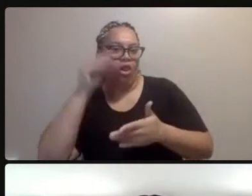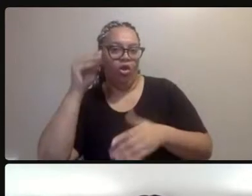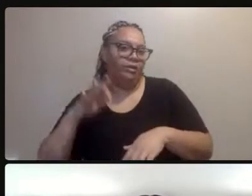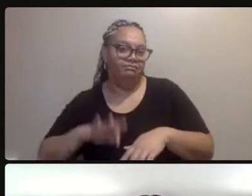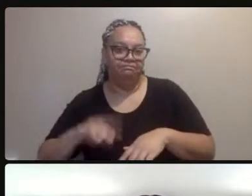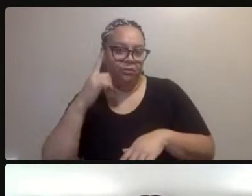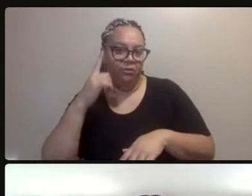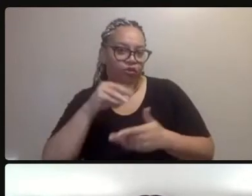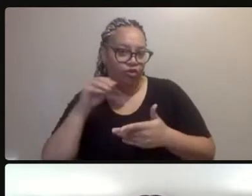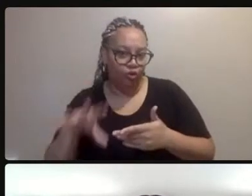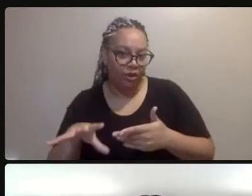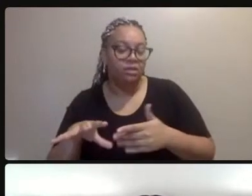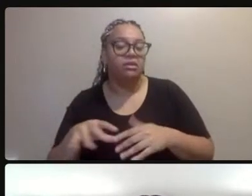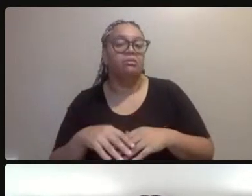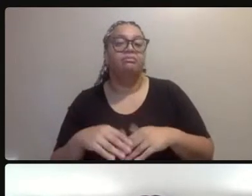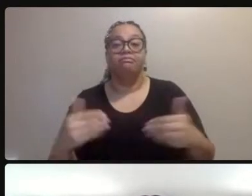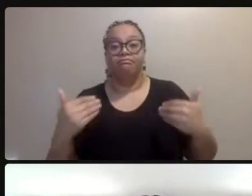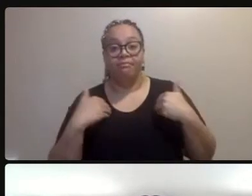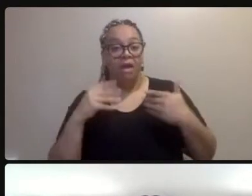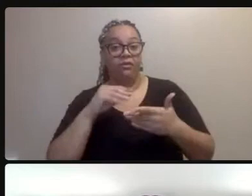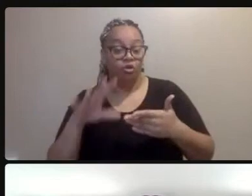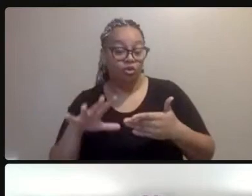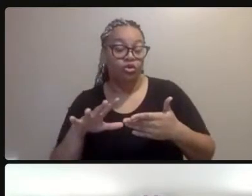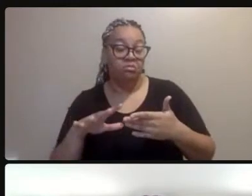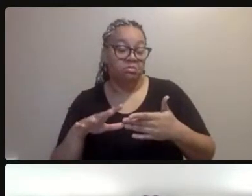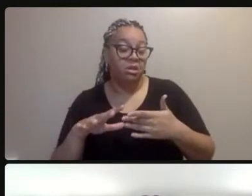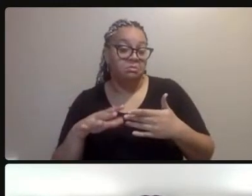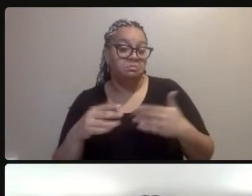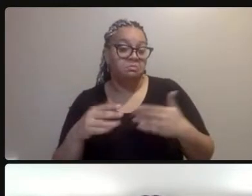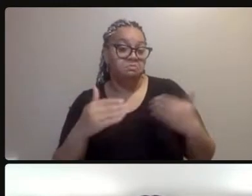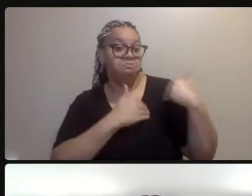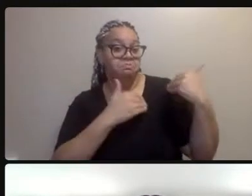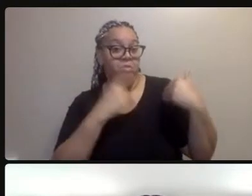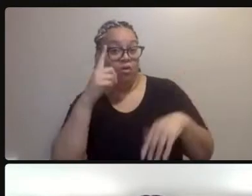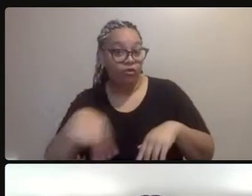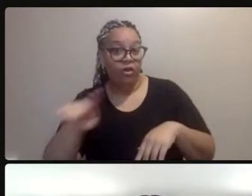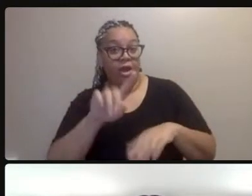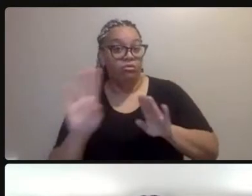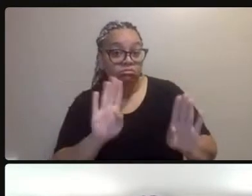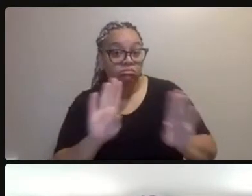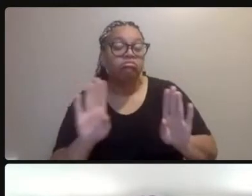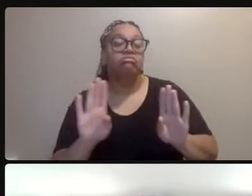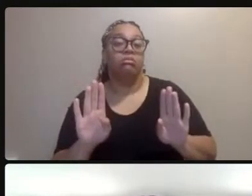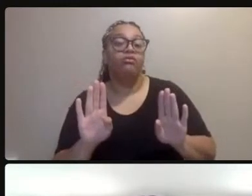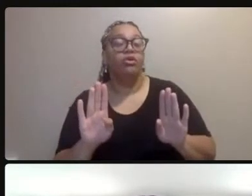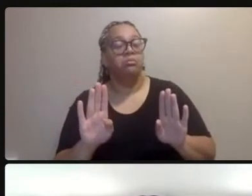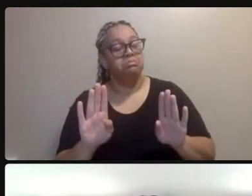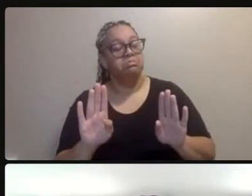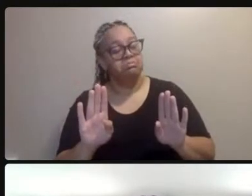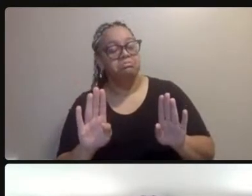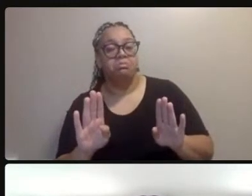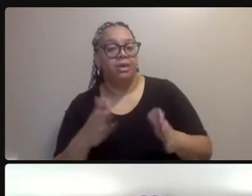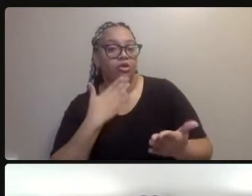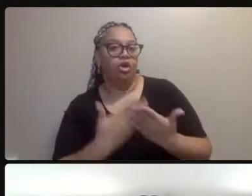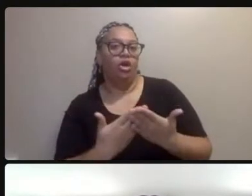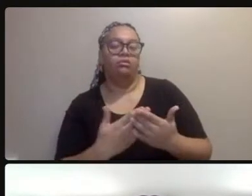ON TASK BEHAVIOR EQUALS GREATER LEARNING GAINS.